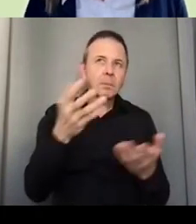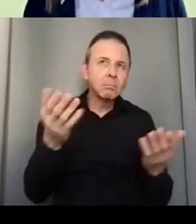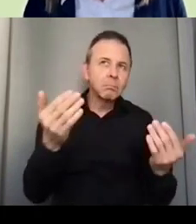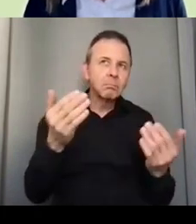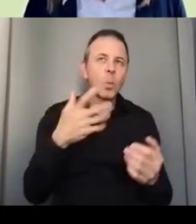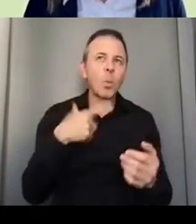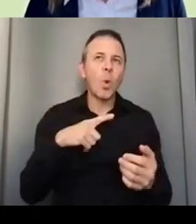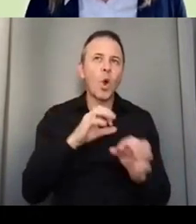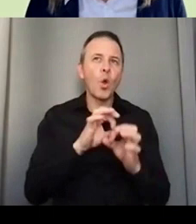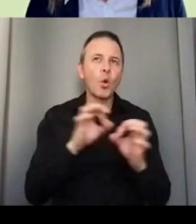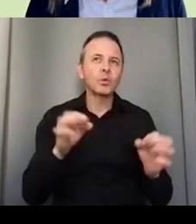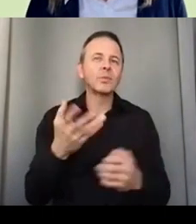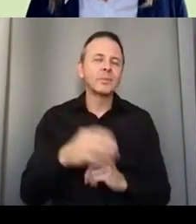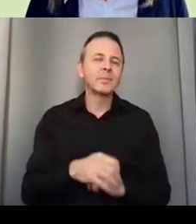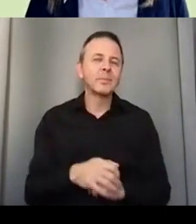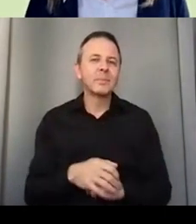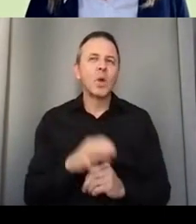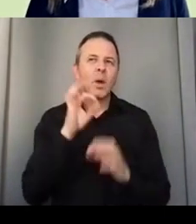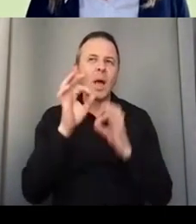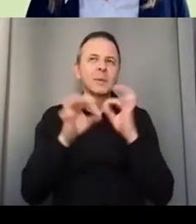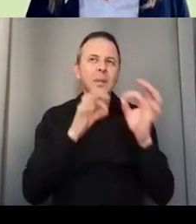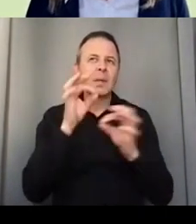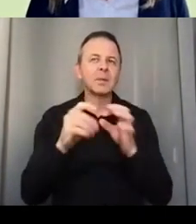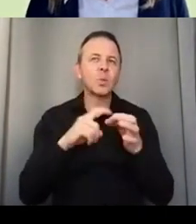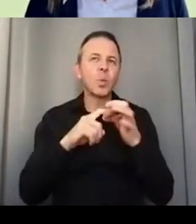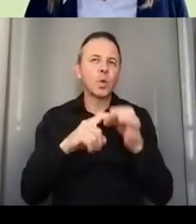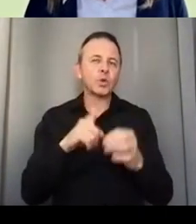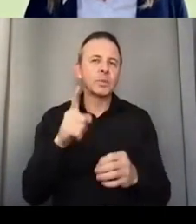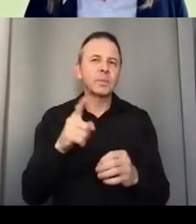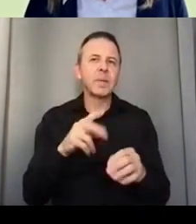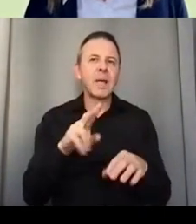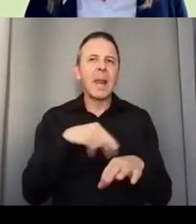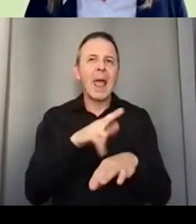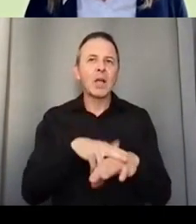asking more questions so the national access team for homeless participants